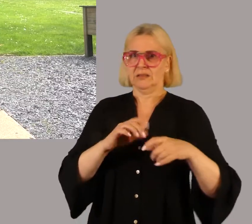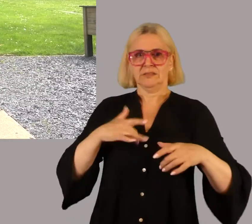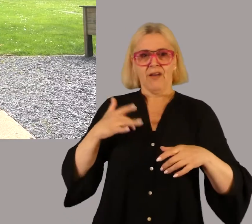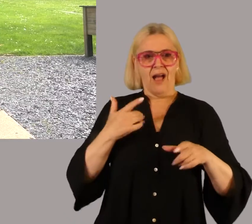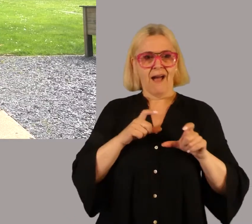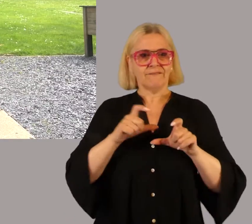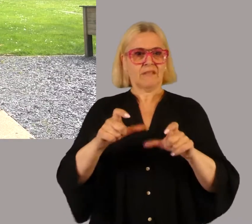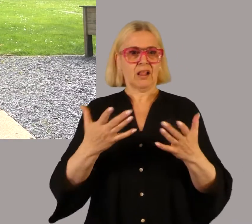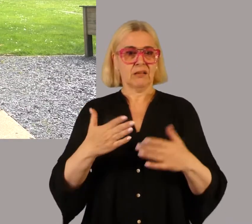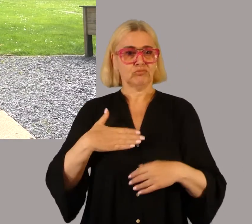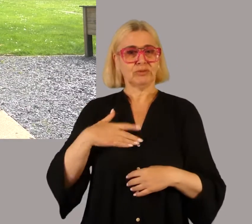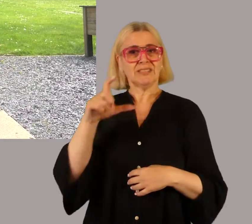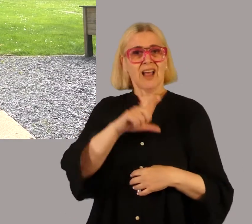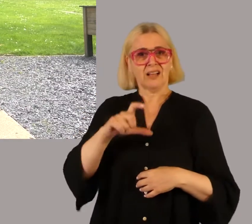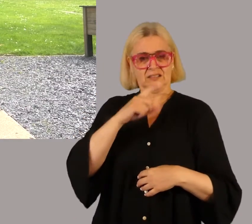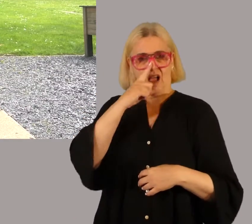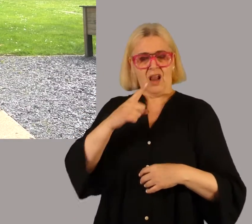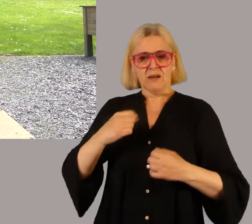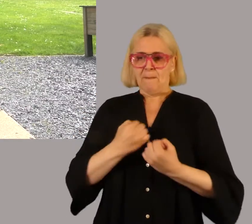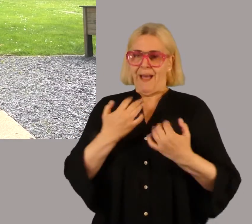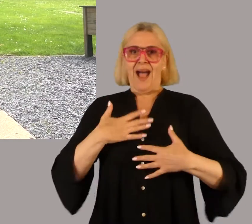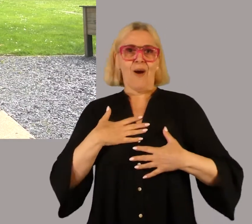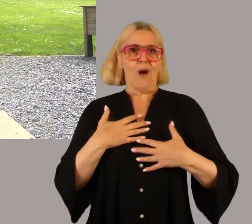Breast cancer robs many patients of power,